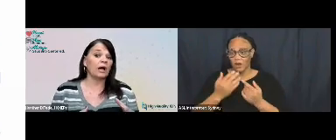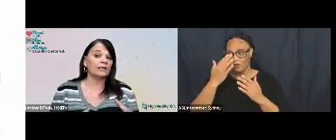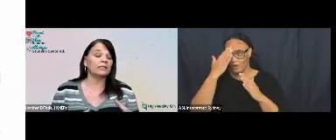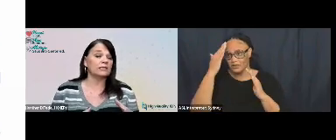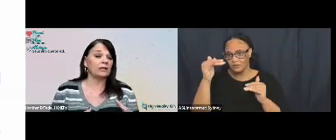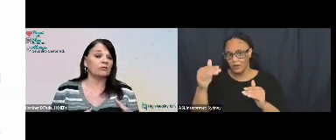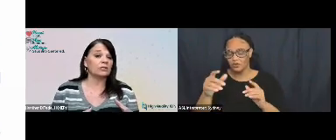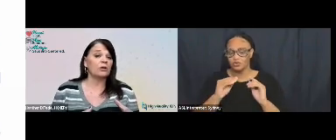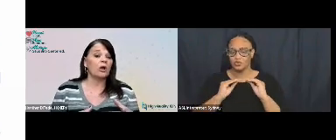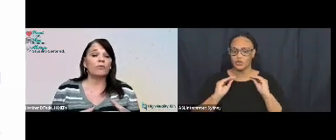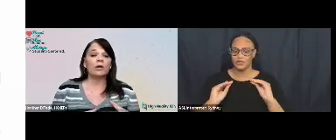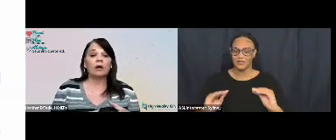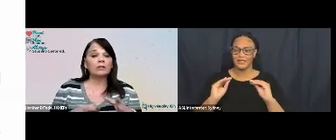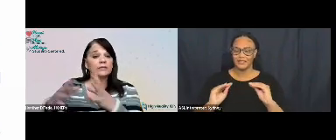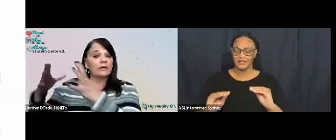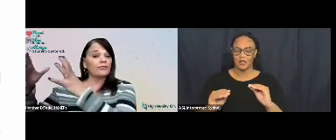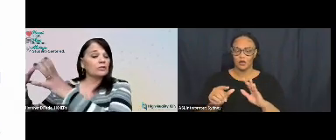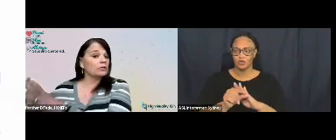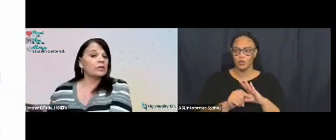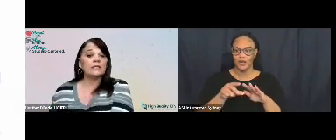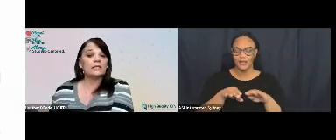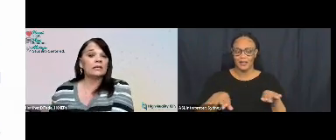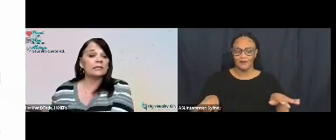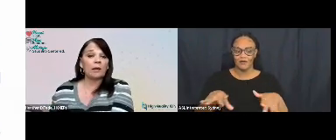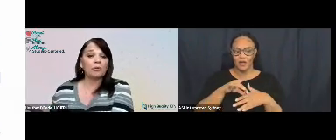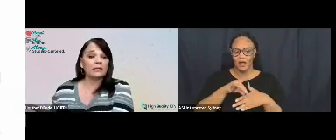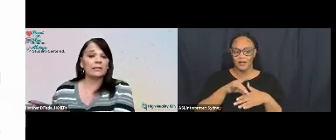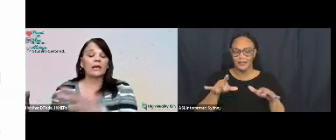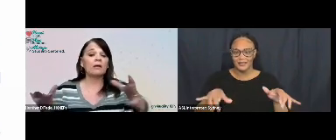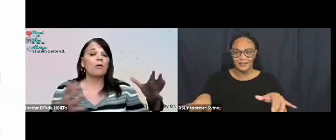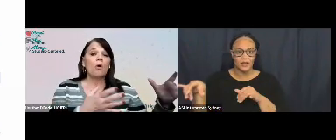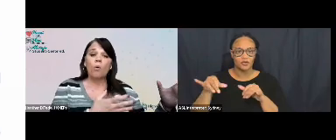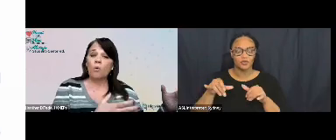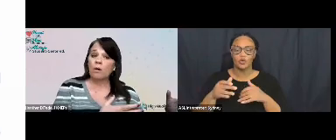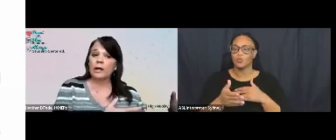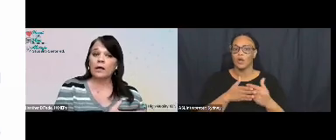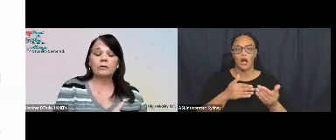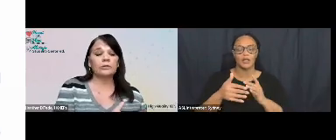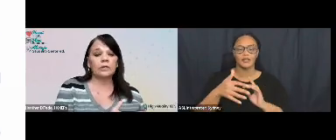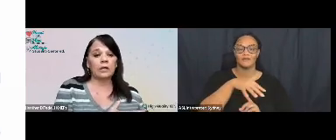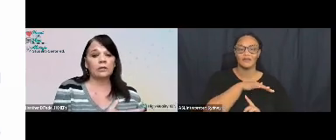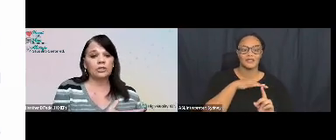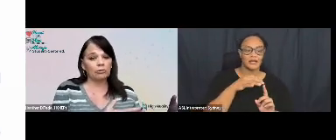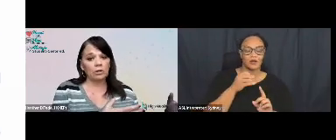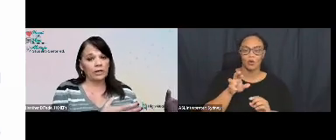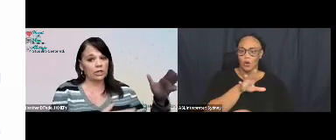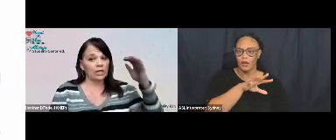level content standards regardless if a student is in a separate setting or included in the general